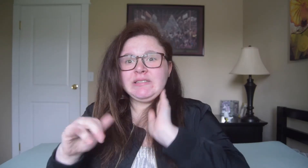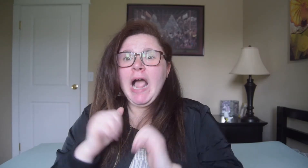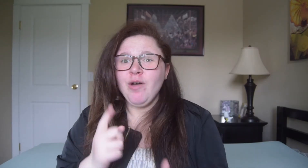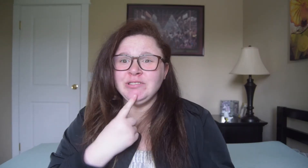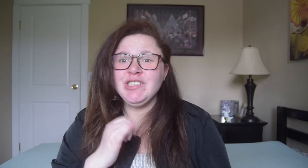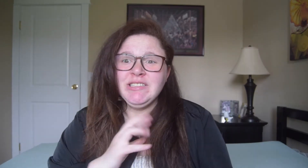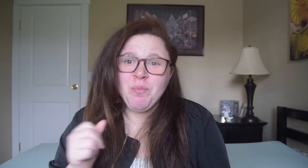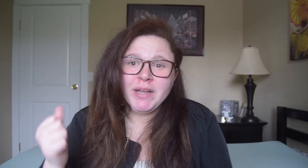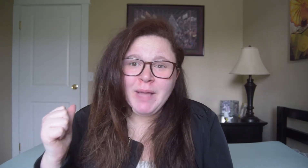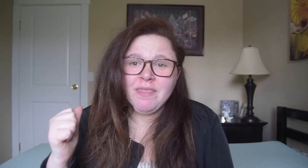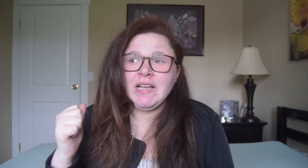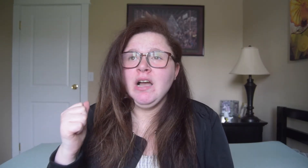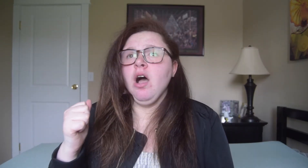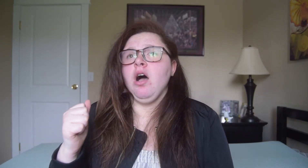That's how serious I was back then